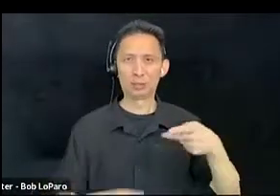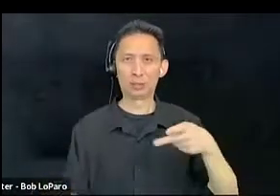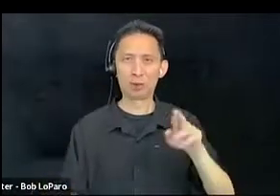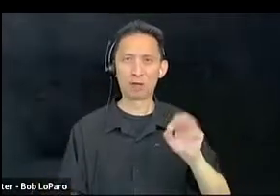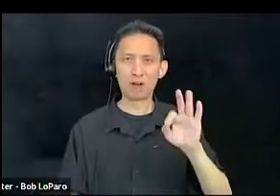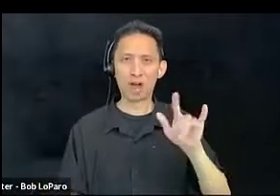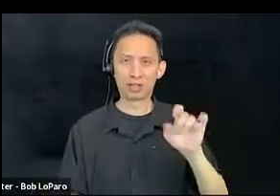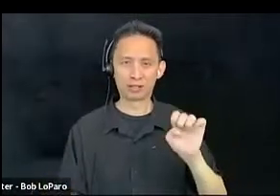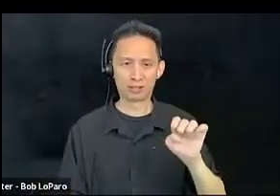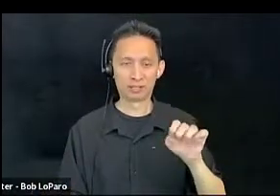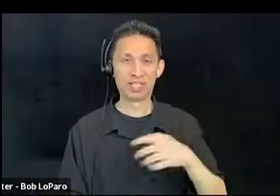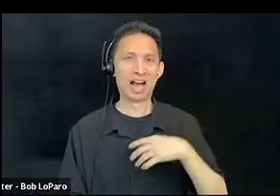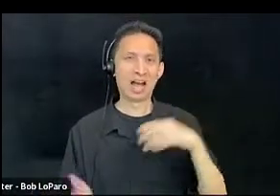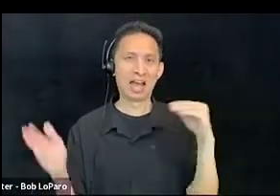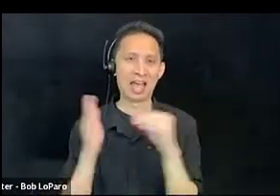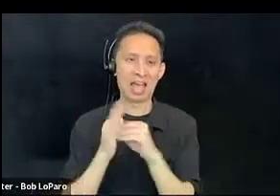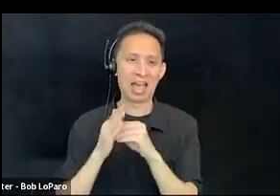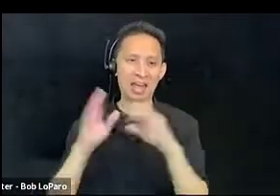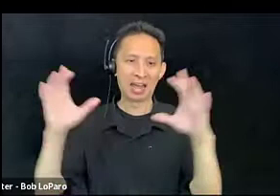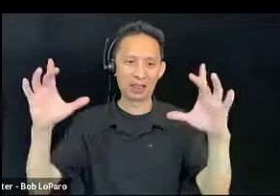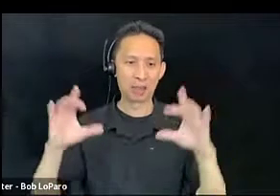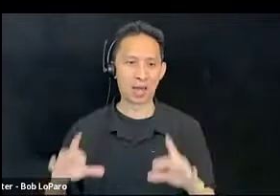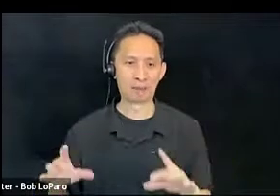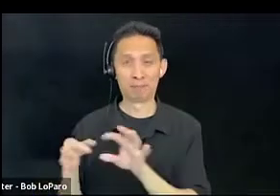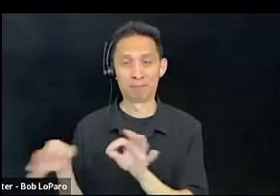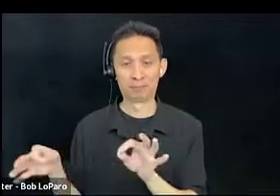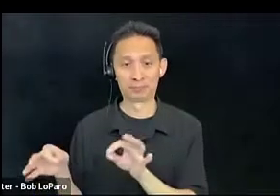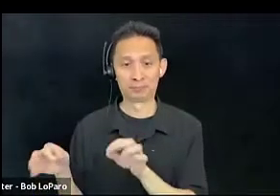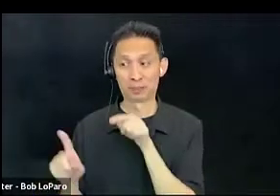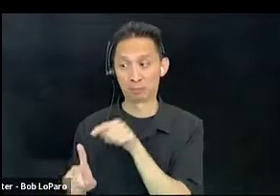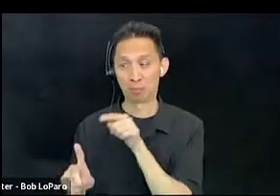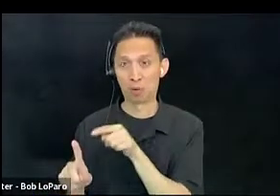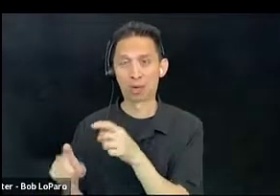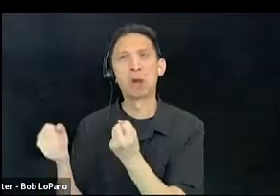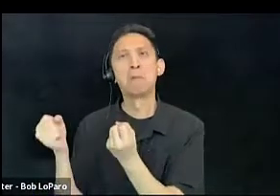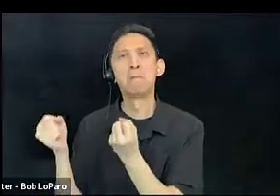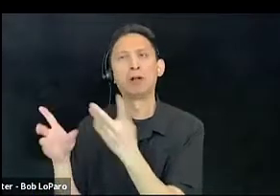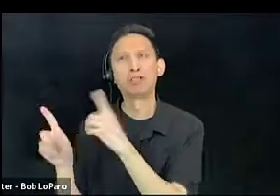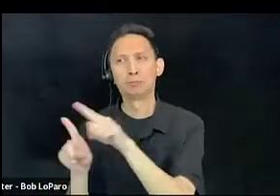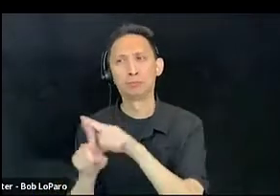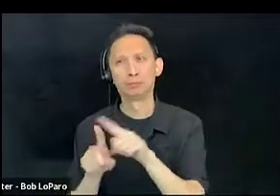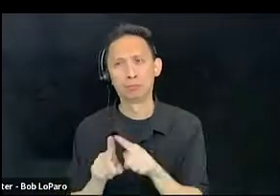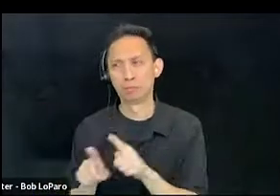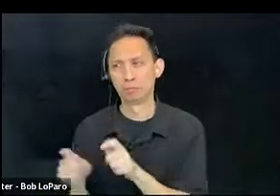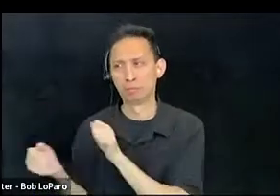we're still talking about multimodal communicators. We're not trying to limit what a student can access.